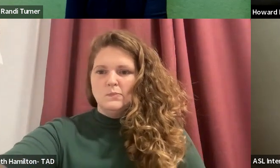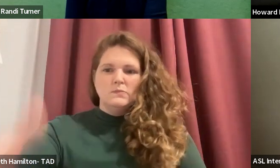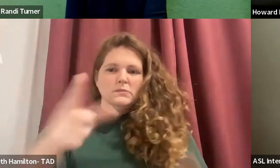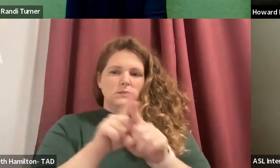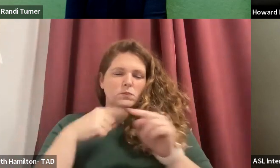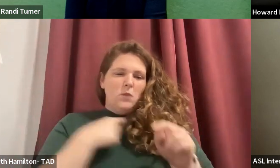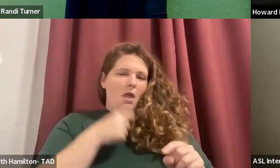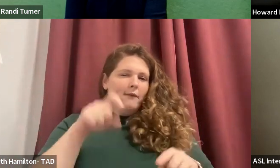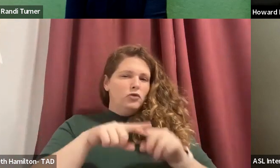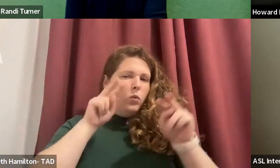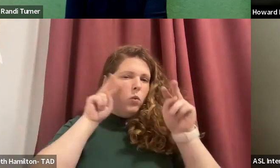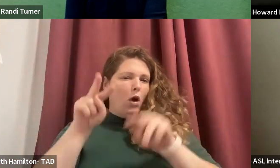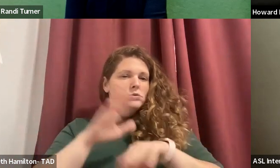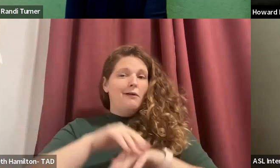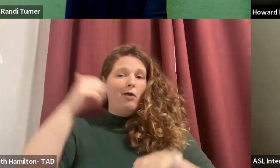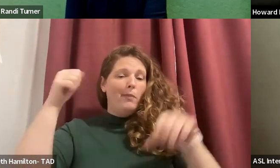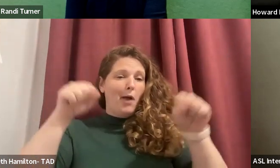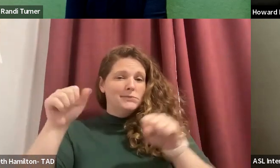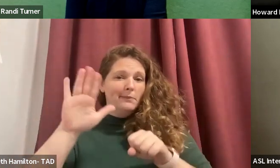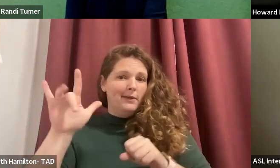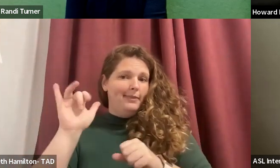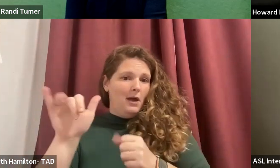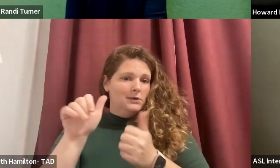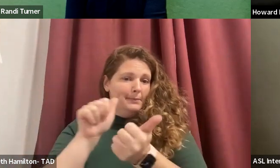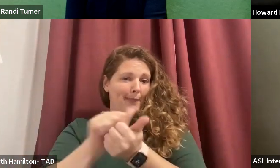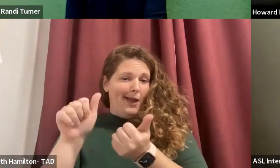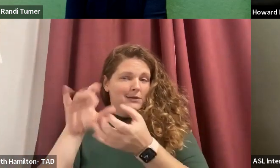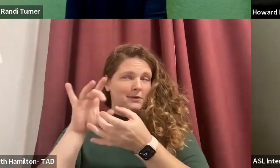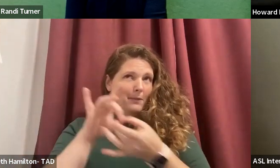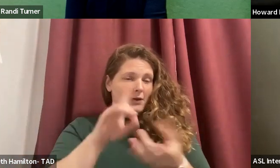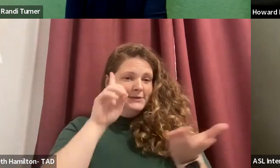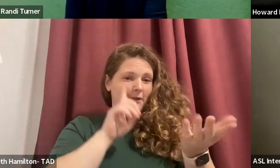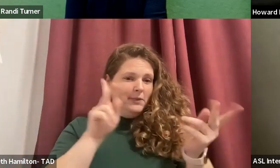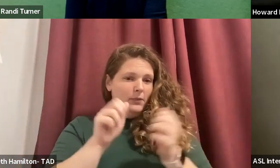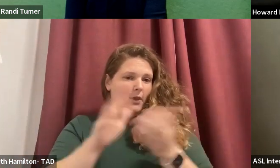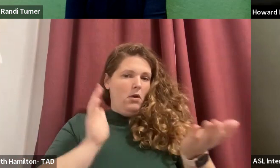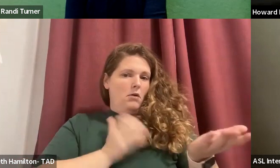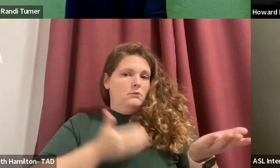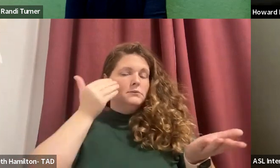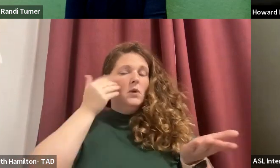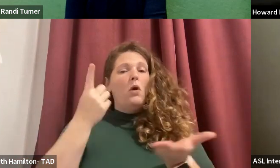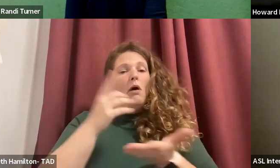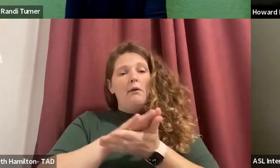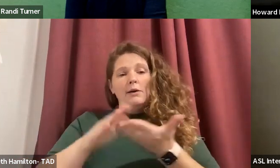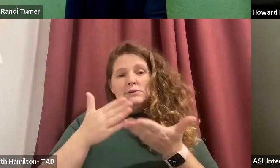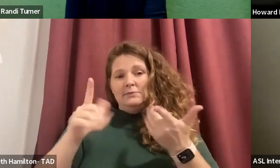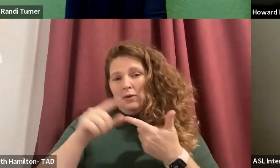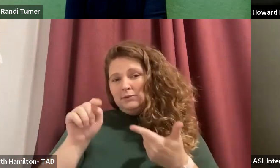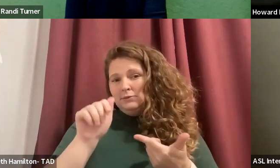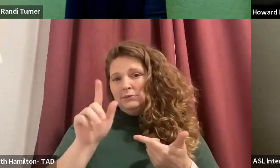priorities that we have. This is what we're in the process of right now.